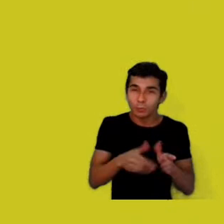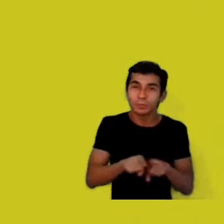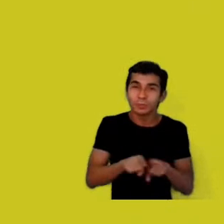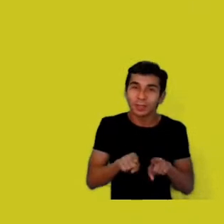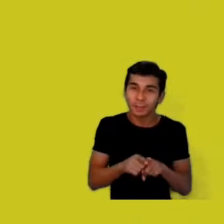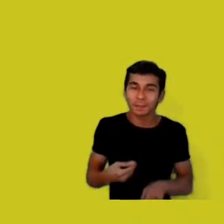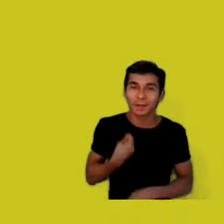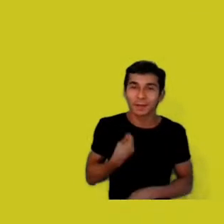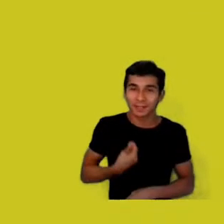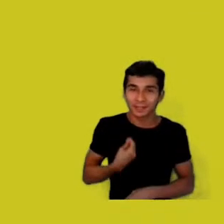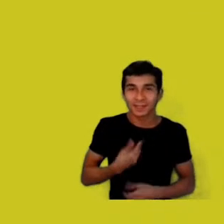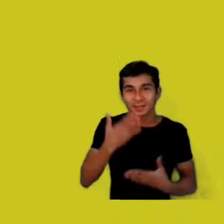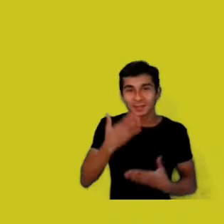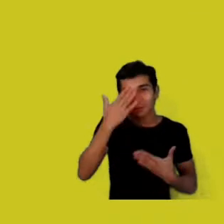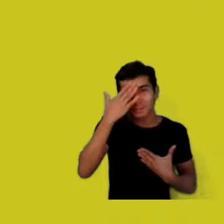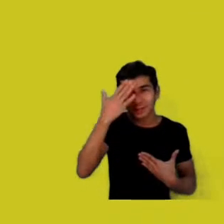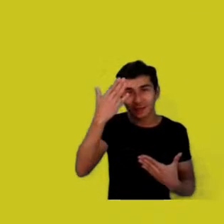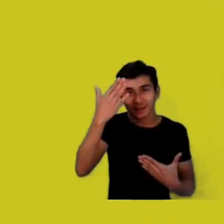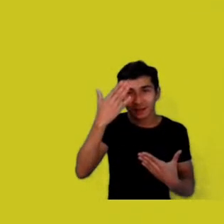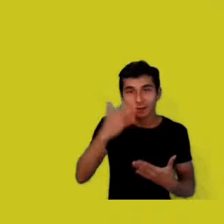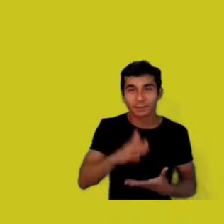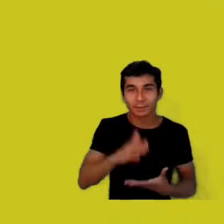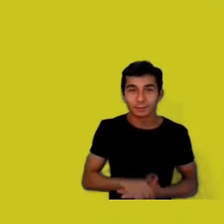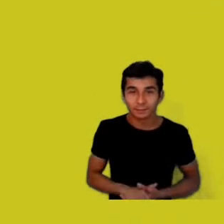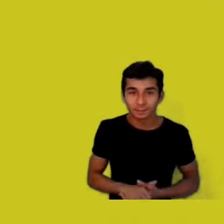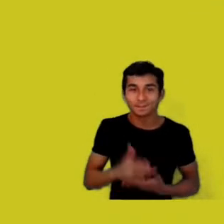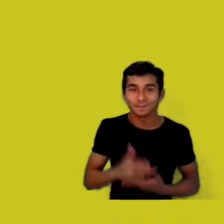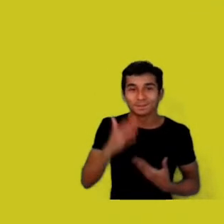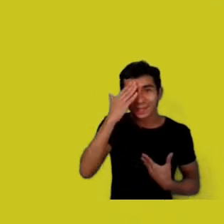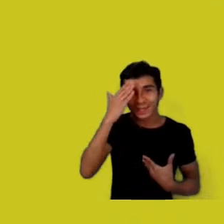Thank you for this connection.